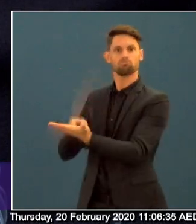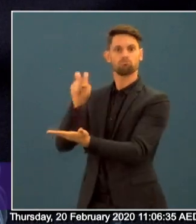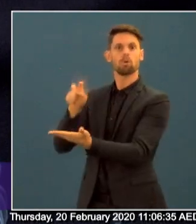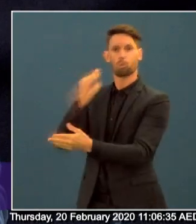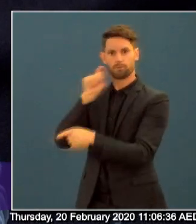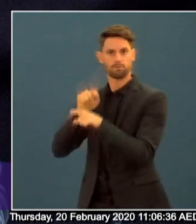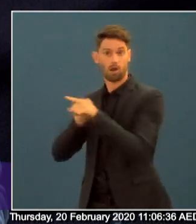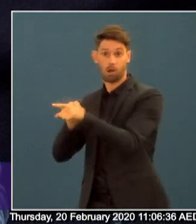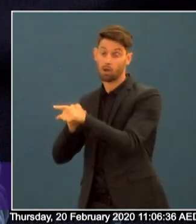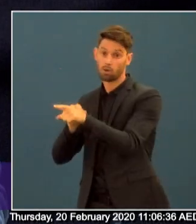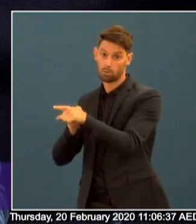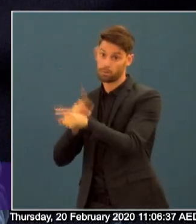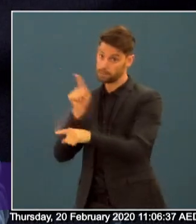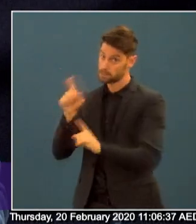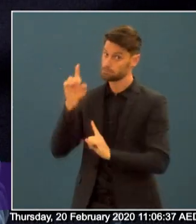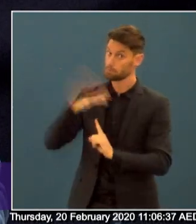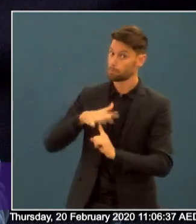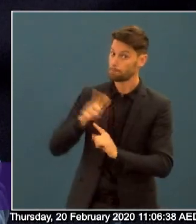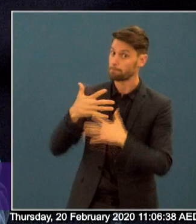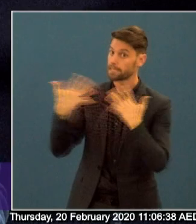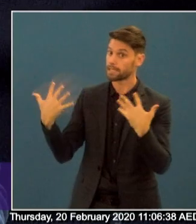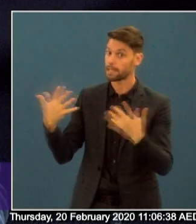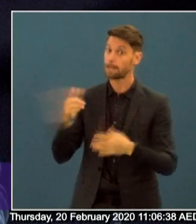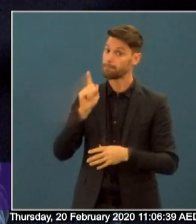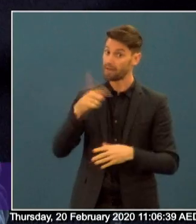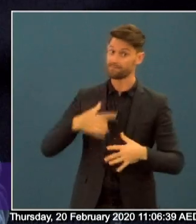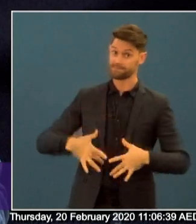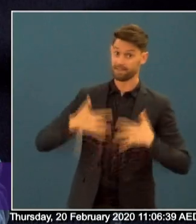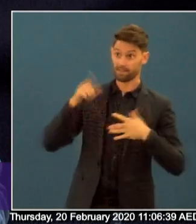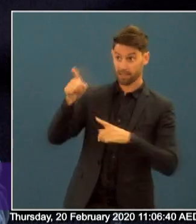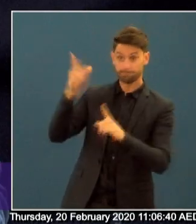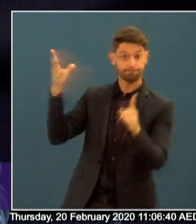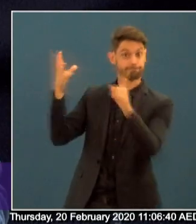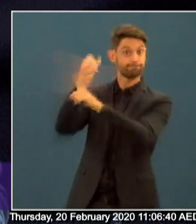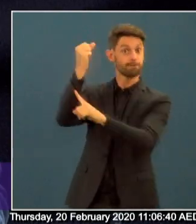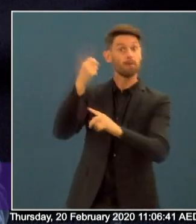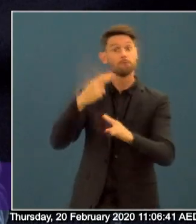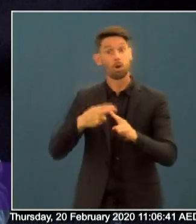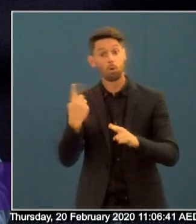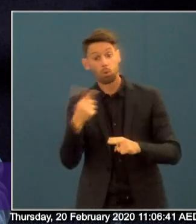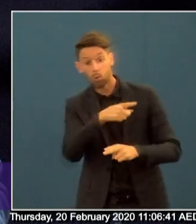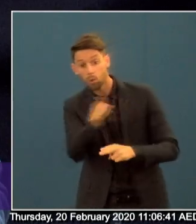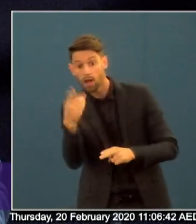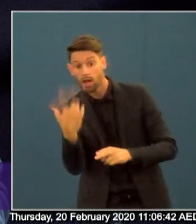But, in my opinion, this goal is not currently met for people with intellectual disability and autism.